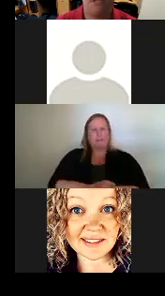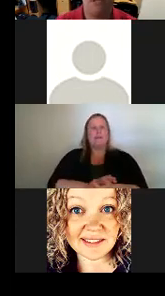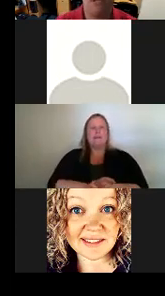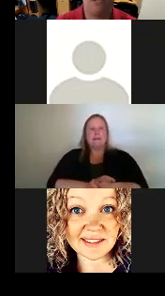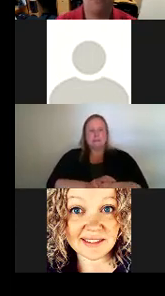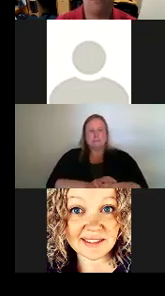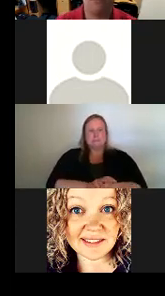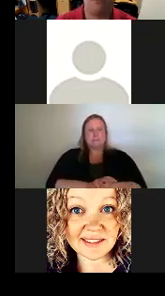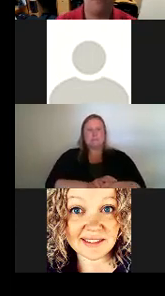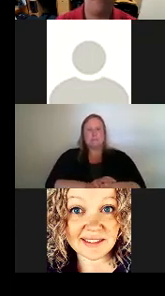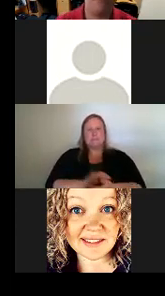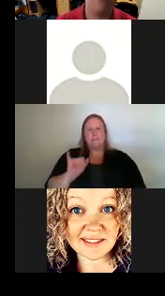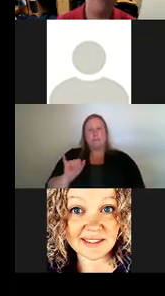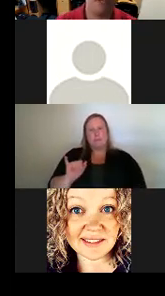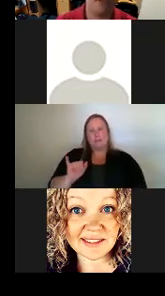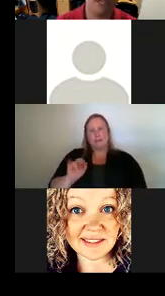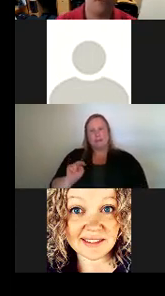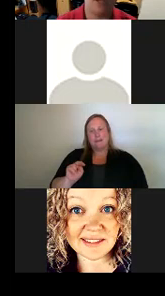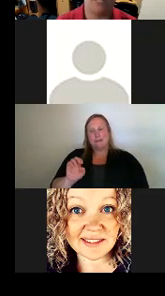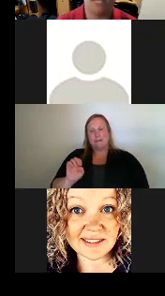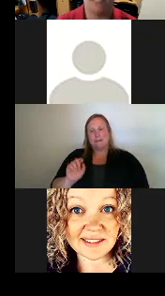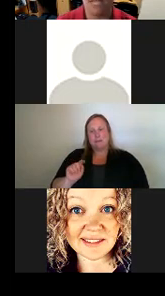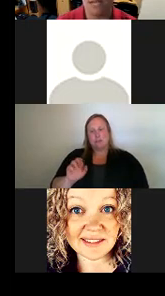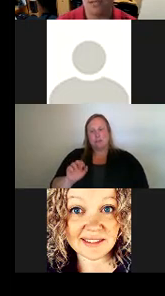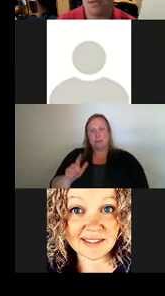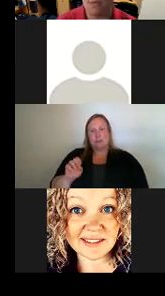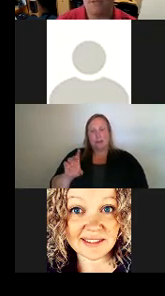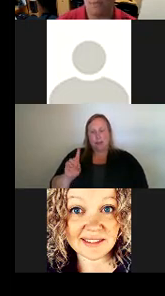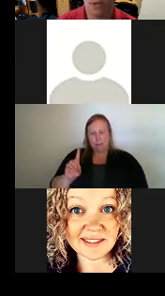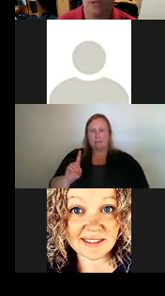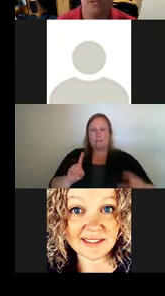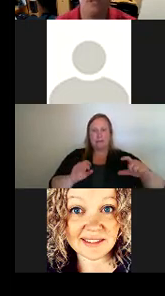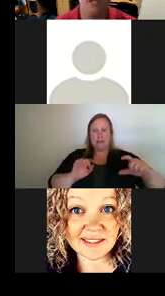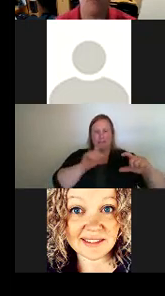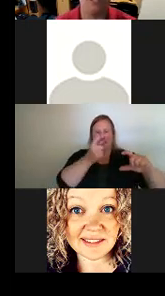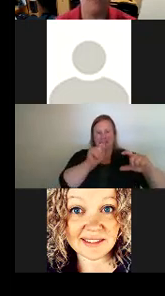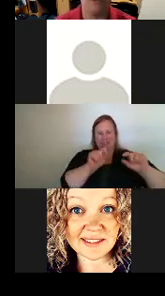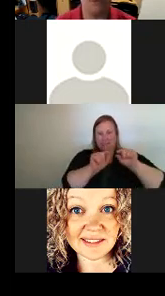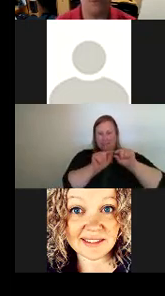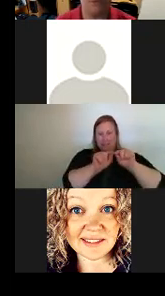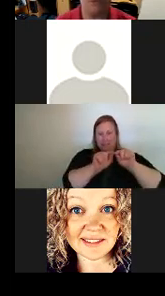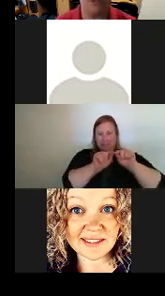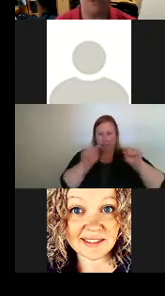THERE IS ALSO A FEATURE FOR INTERLINED BRAILLE THAT HAS TEXT ABOVE THE BRAILLE WHICH COULD BE A USEFUL FEATURE IF